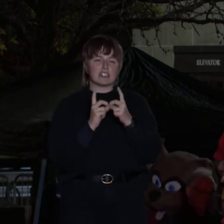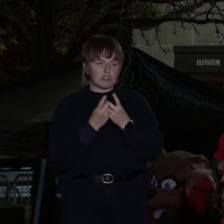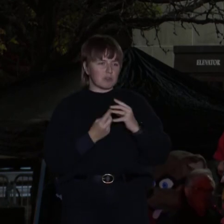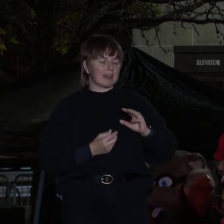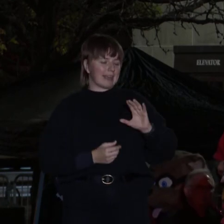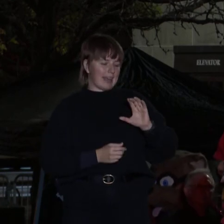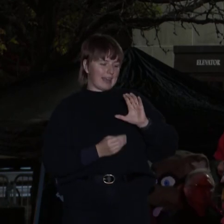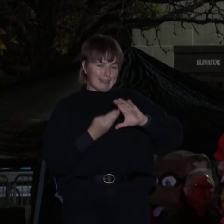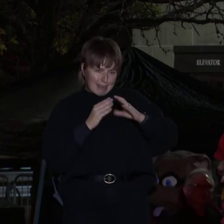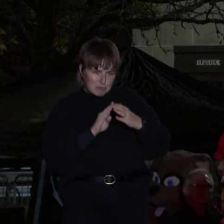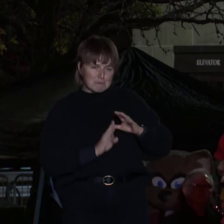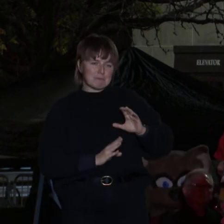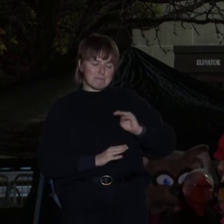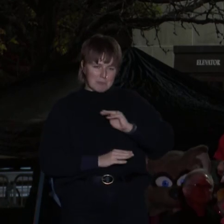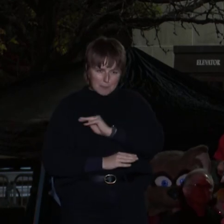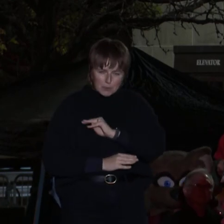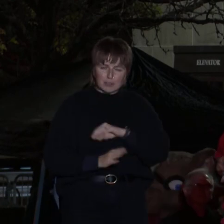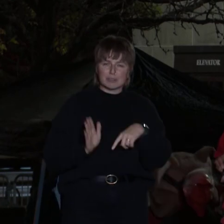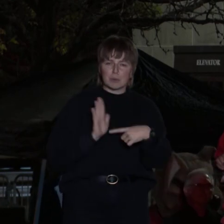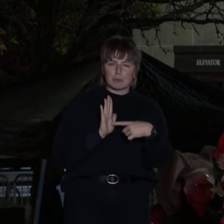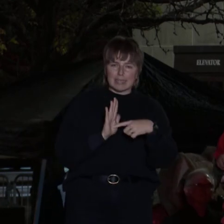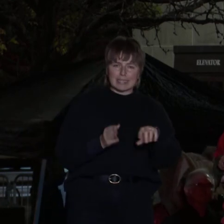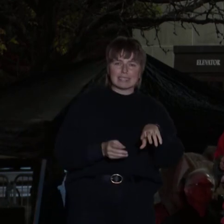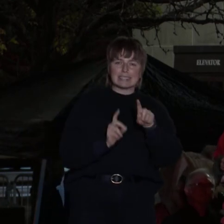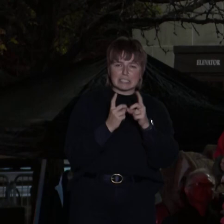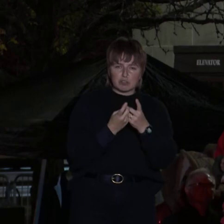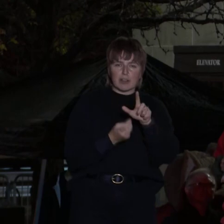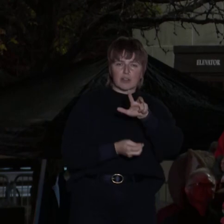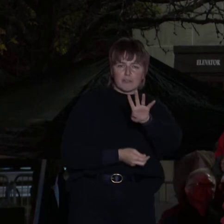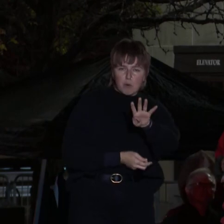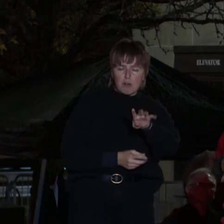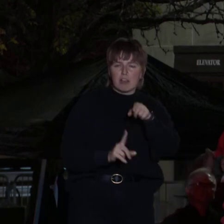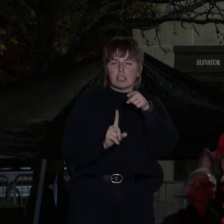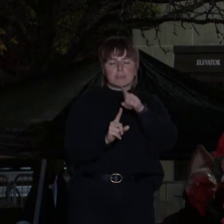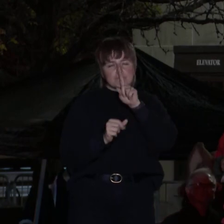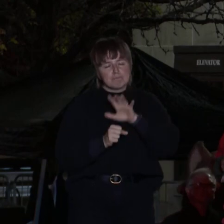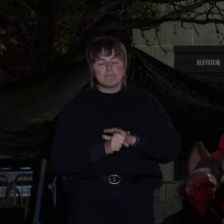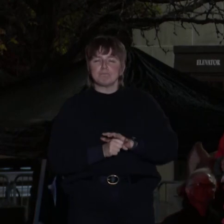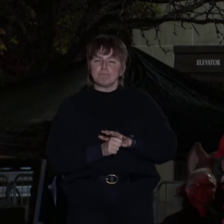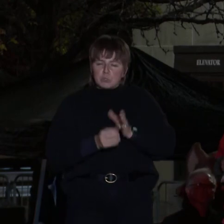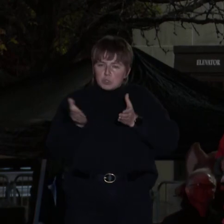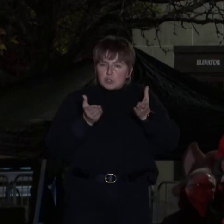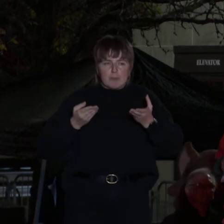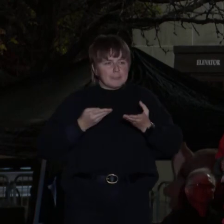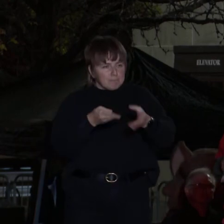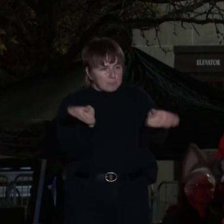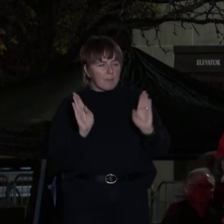COUNCILWOMAN REPRESENTING DISTRICT 34, MAYOR. VICE MAYOR